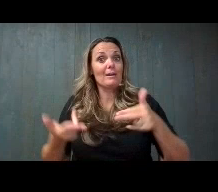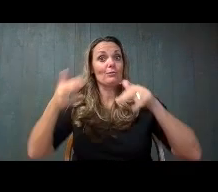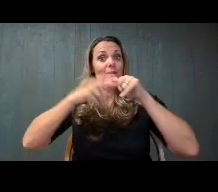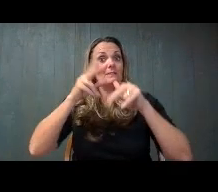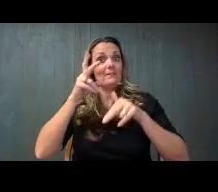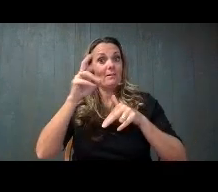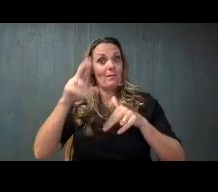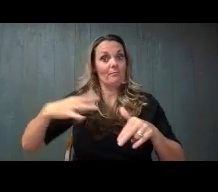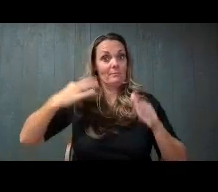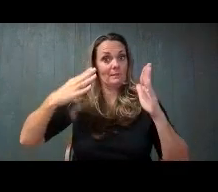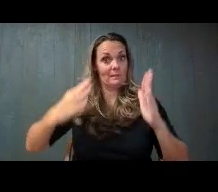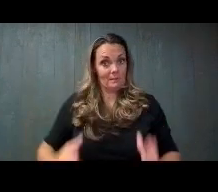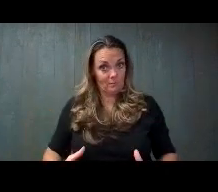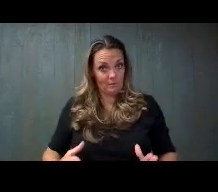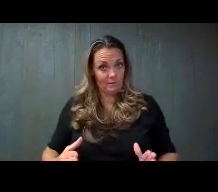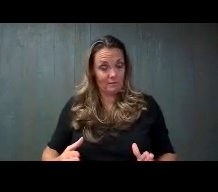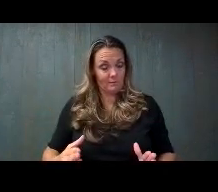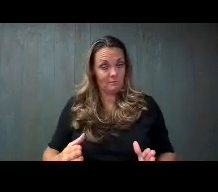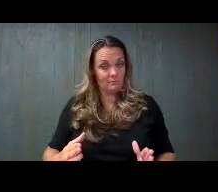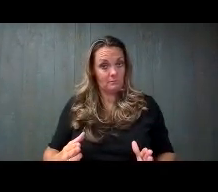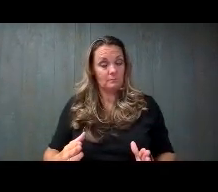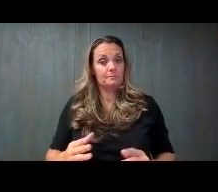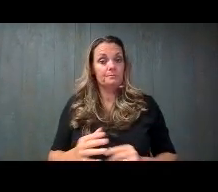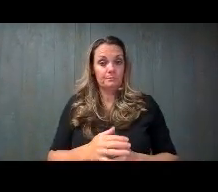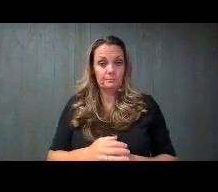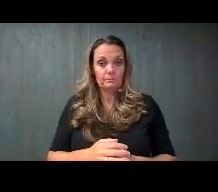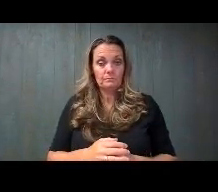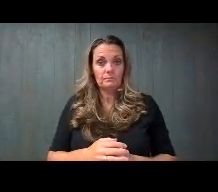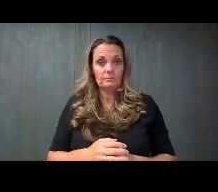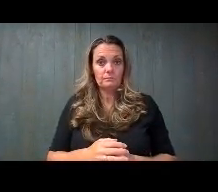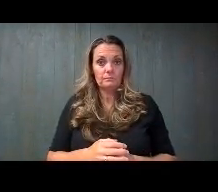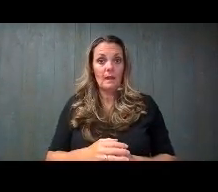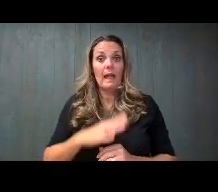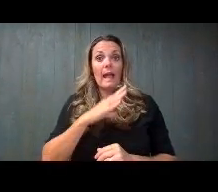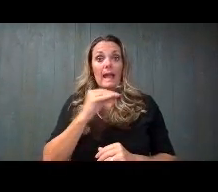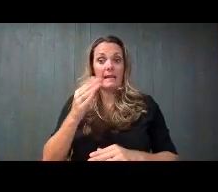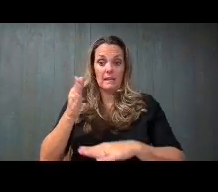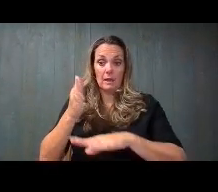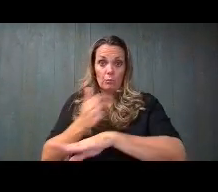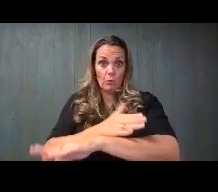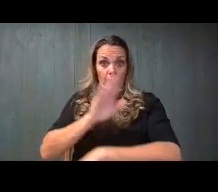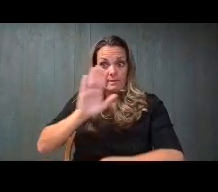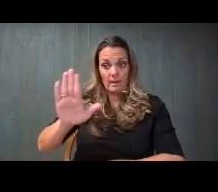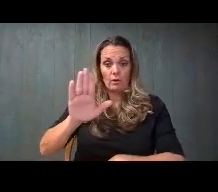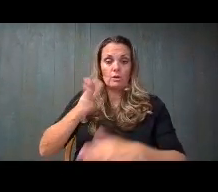participants? Improving service delivery and timeliness,